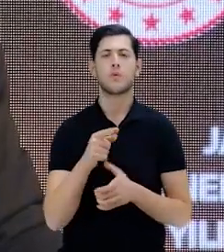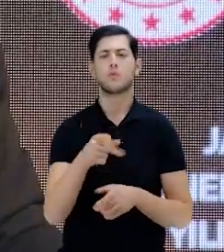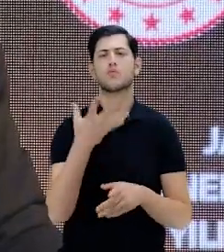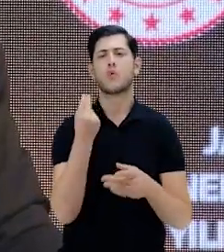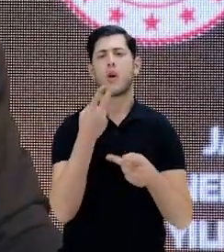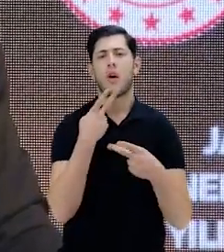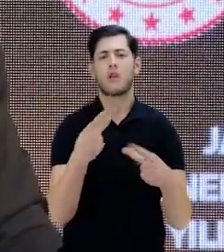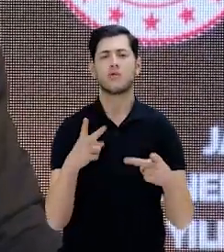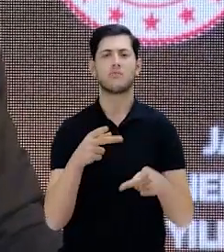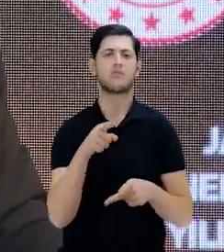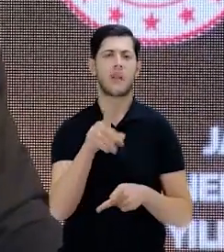This is very clear. Here is the story: An intelligence personnel of a different country offered to several people who were thought to be members of ISIS to be personnel. And Republic of Türkiye watched that moment very clearly.